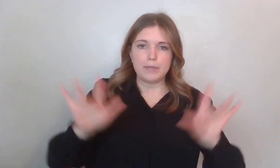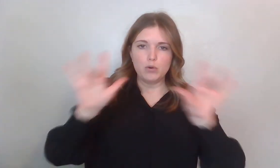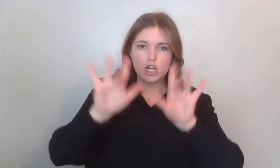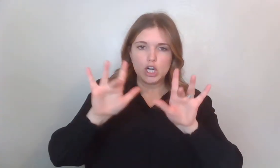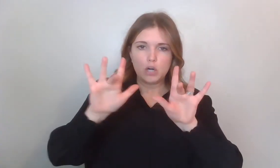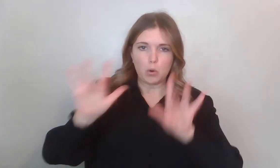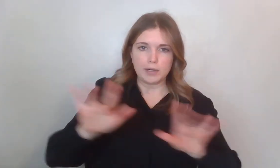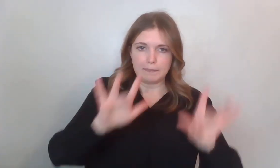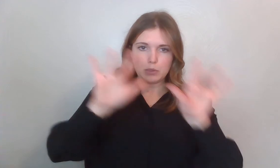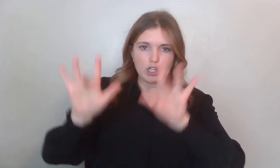COMPUTER or COMPUTER